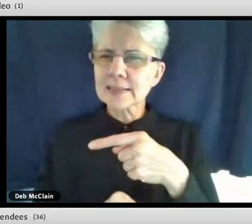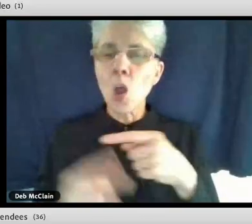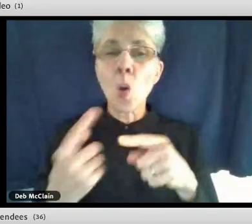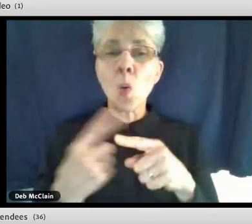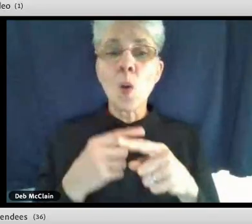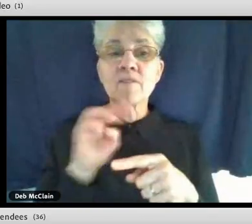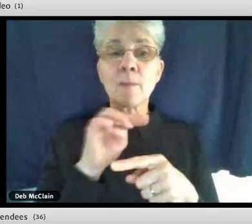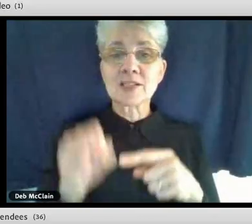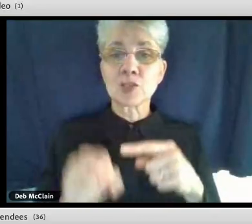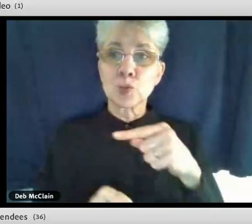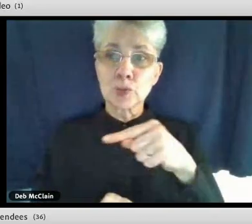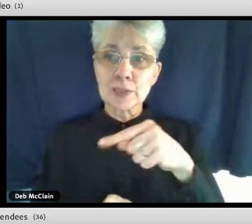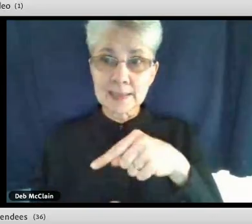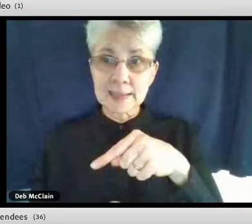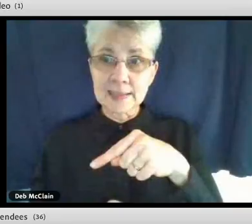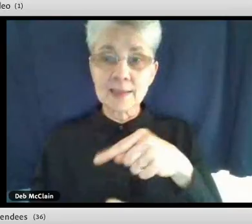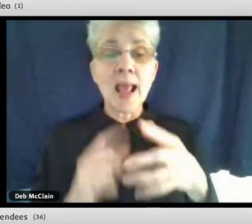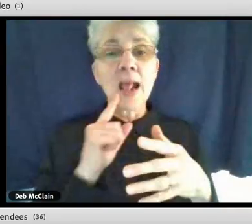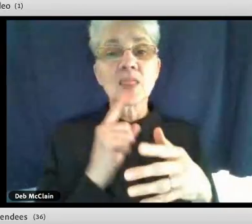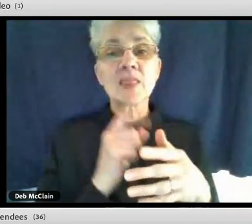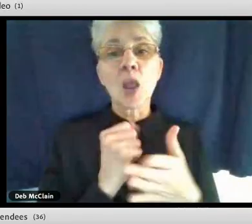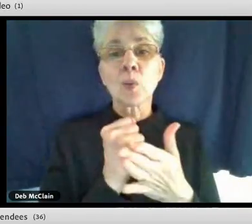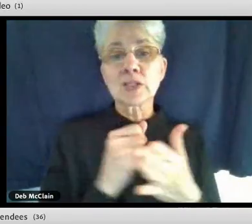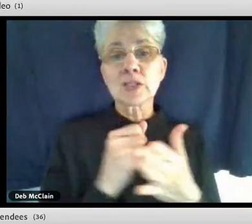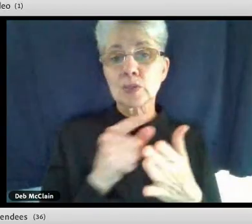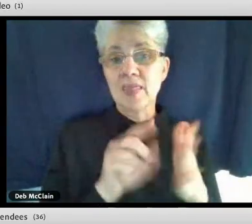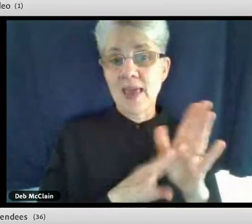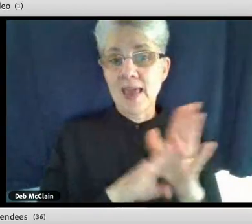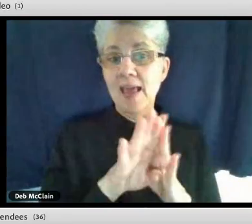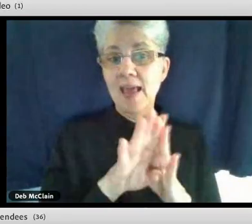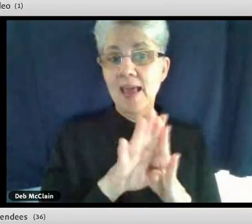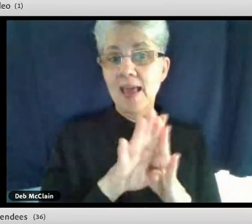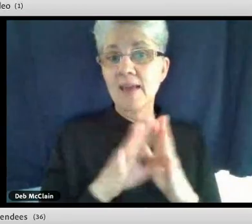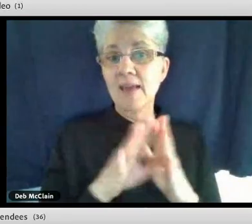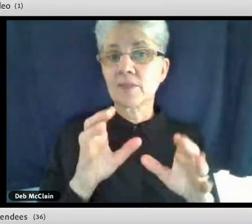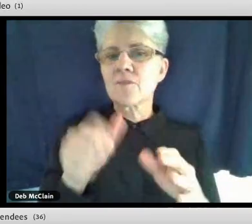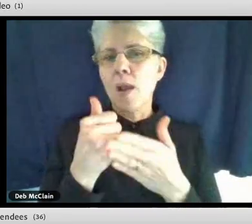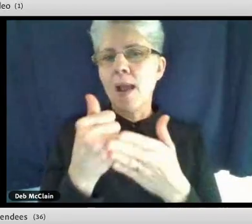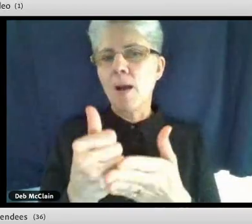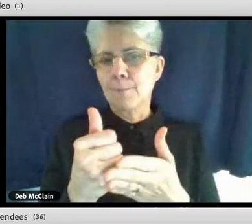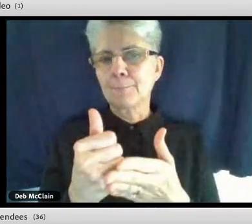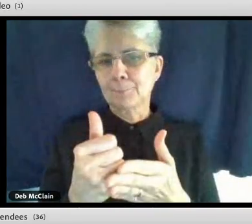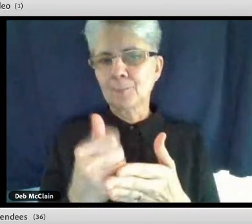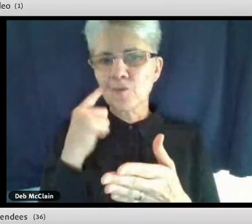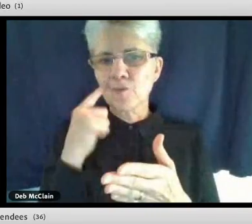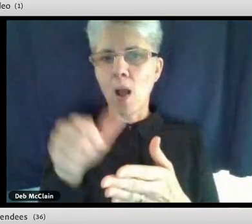One is from Oregon Libraries. One is from Massachusetts Libraries, and these are resources they've prepared